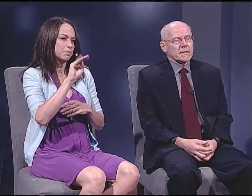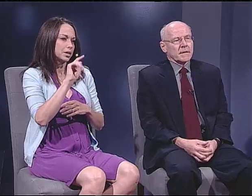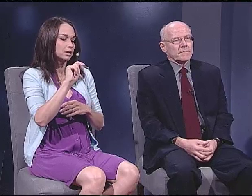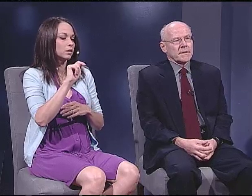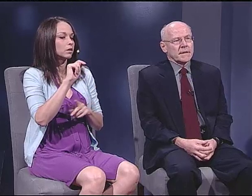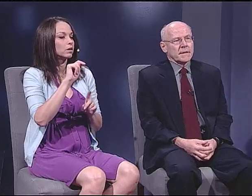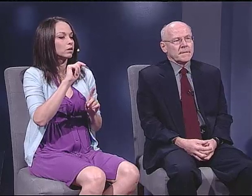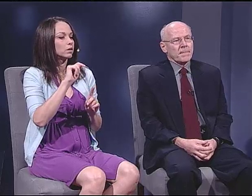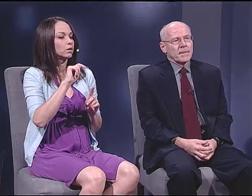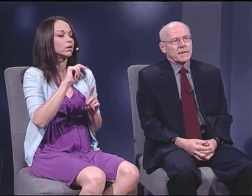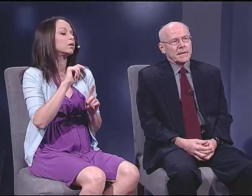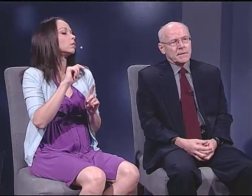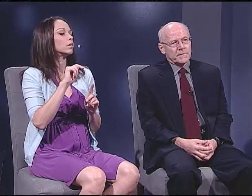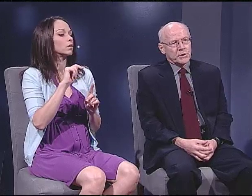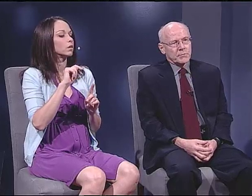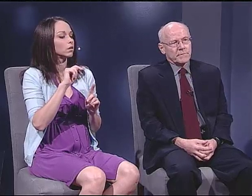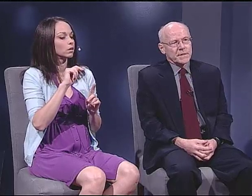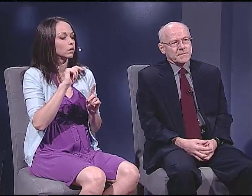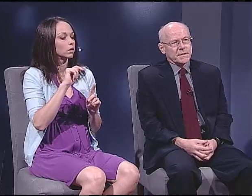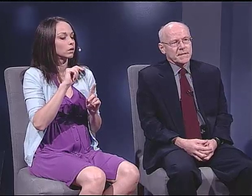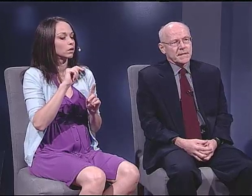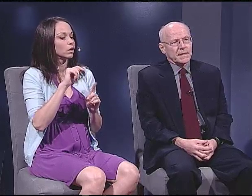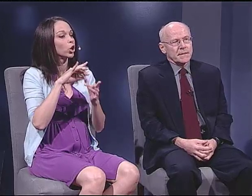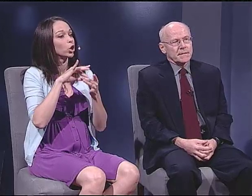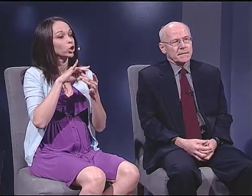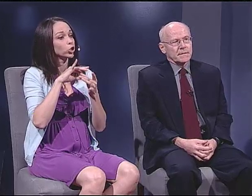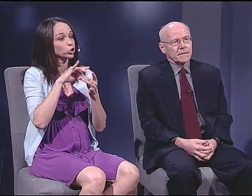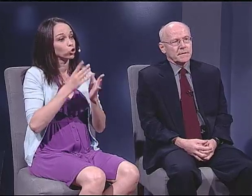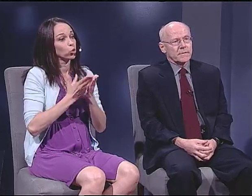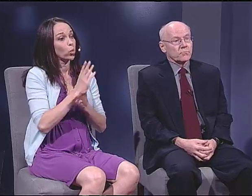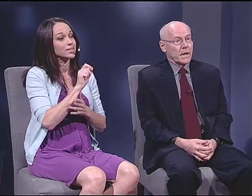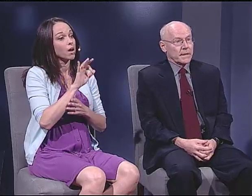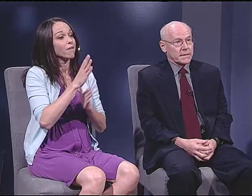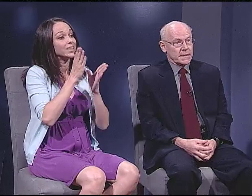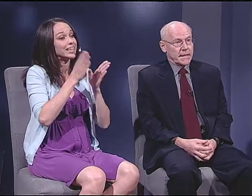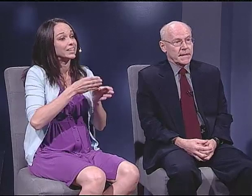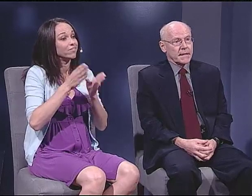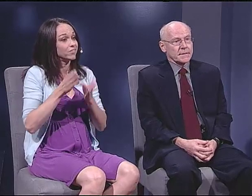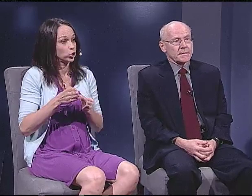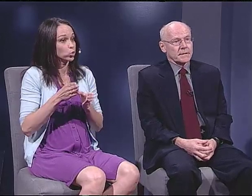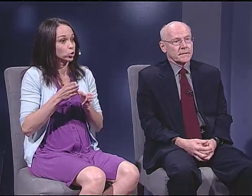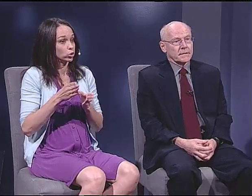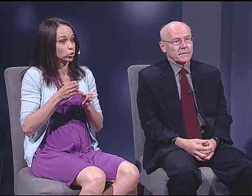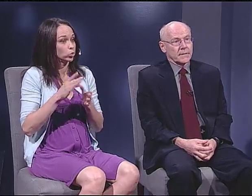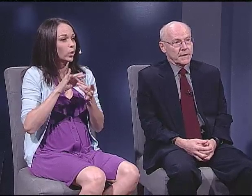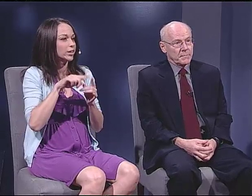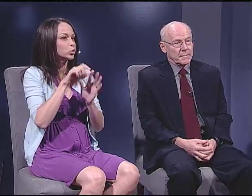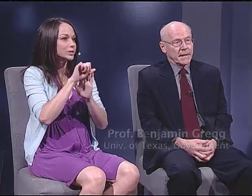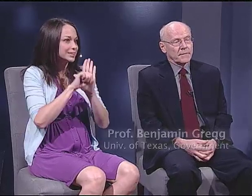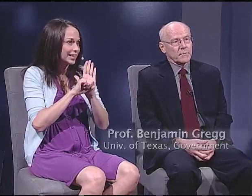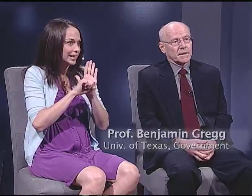of the individual, these would be the State, the State or the Government may have rights,